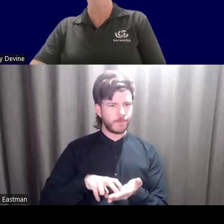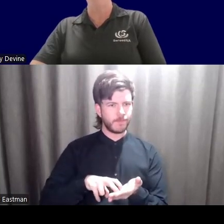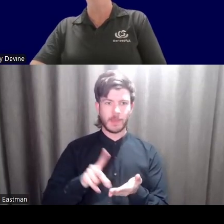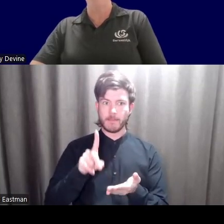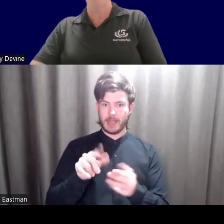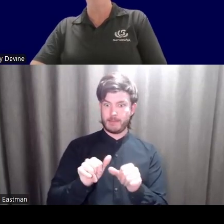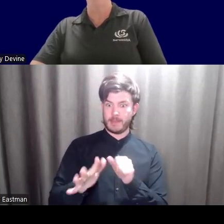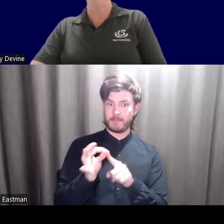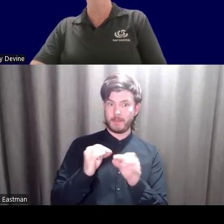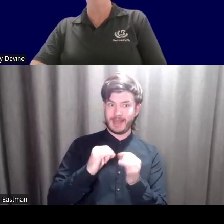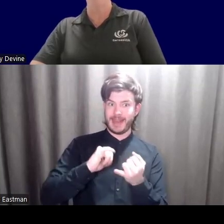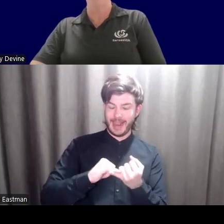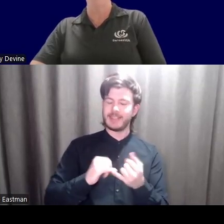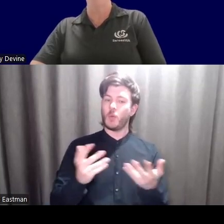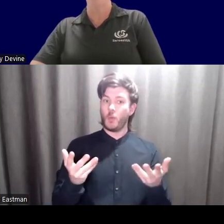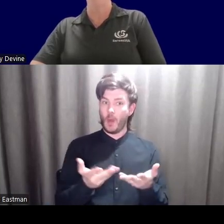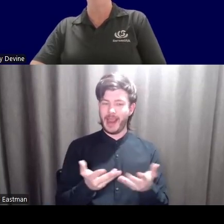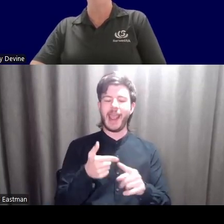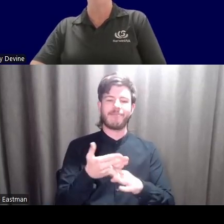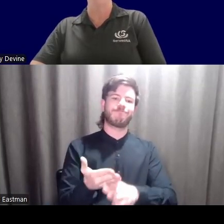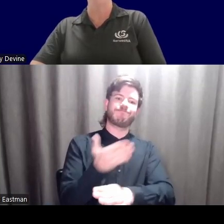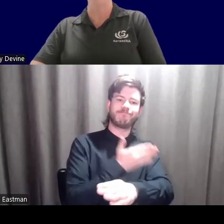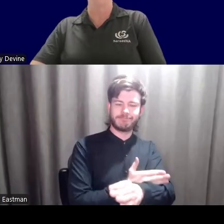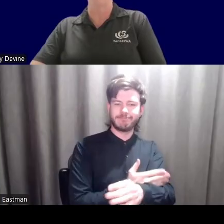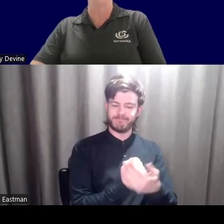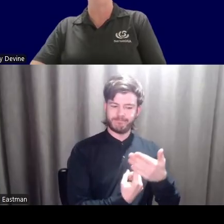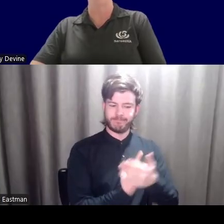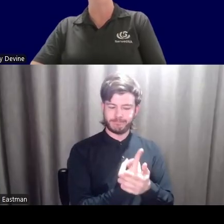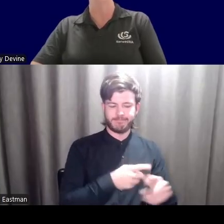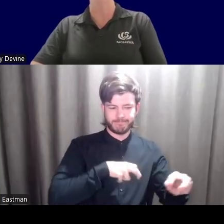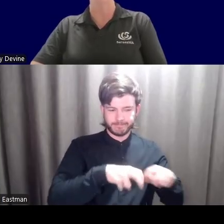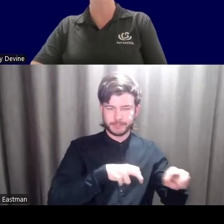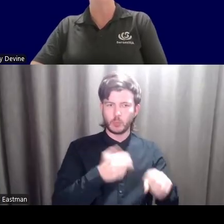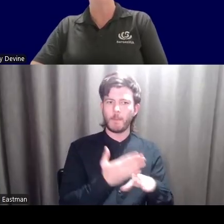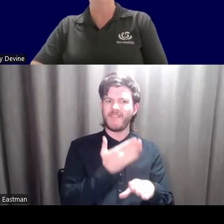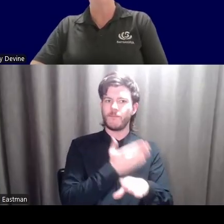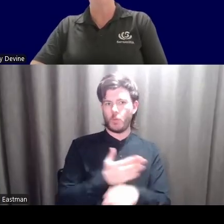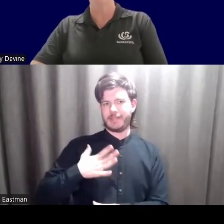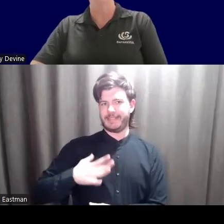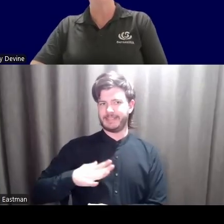space. So implementing approaches that meet underlying needs in a proactive way may likely